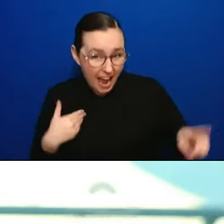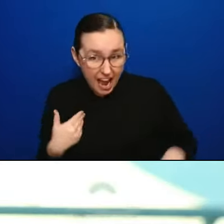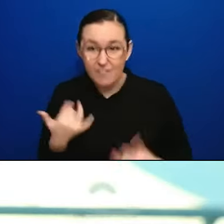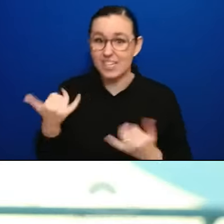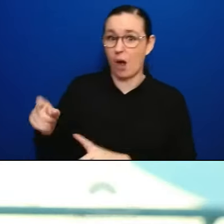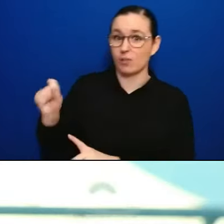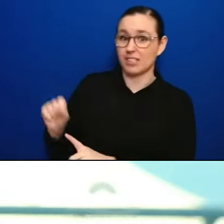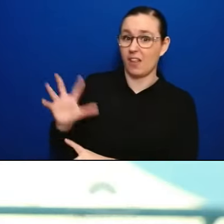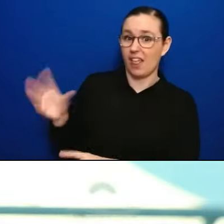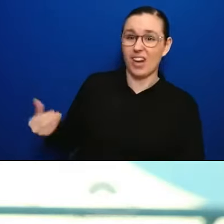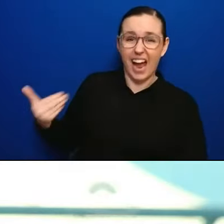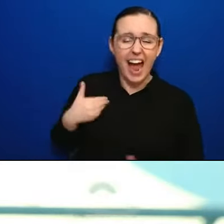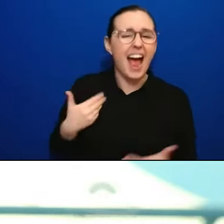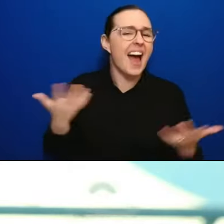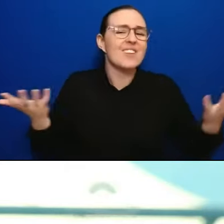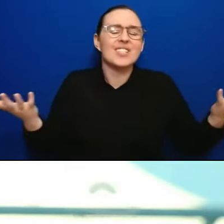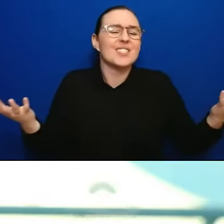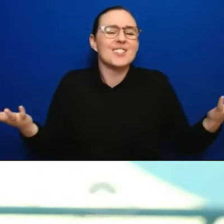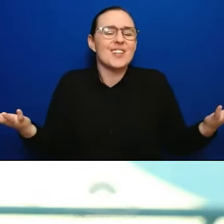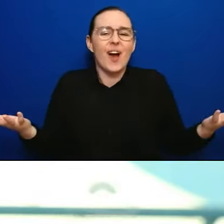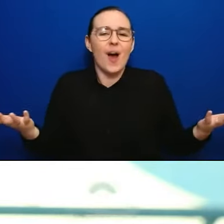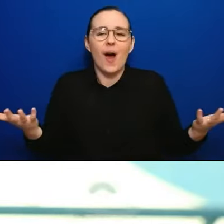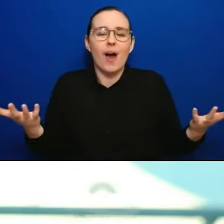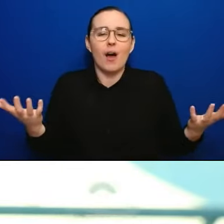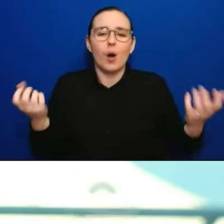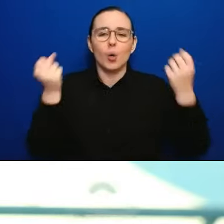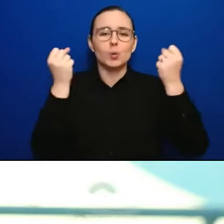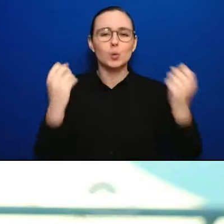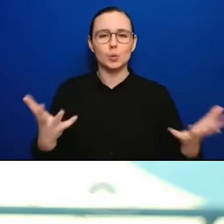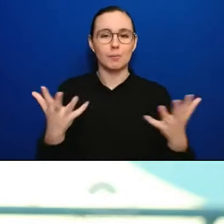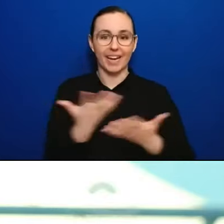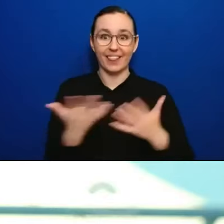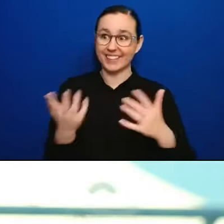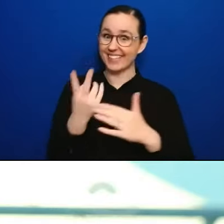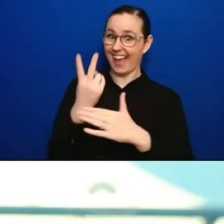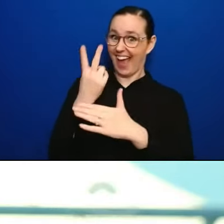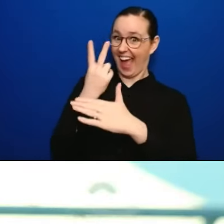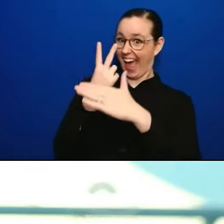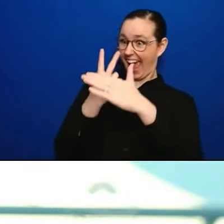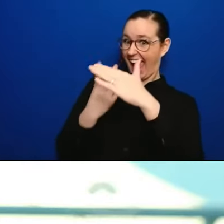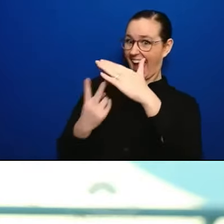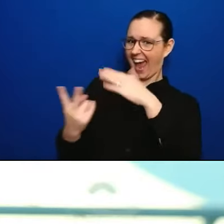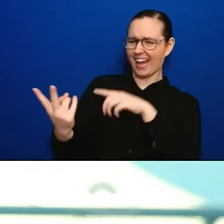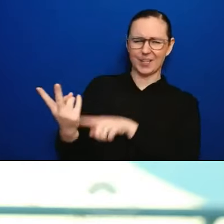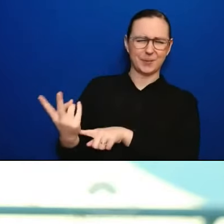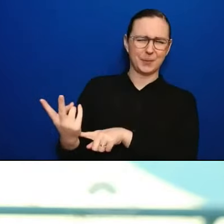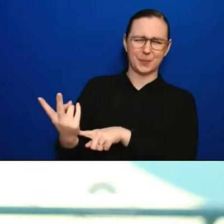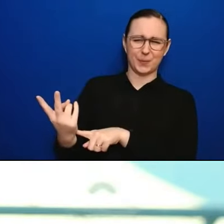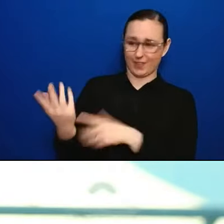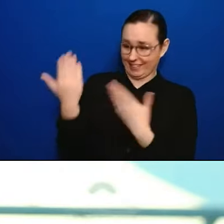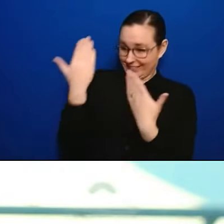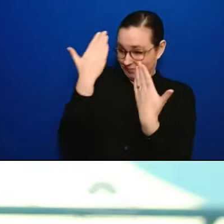BA .2 in Denmark and the UK and South Africa now too we have